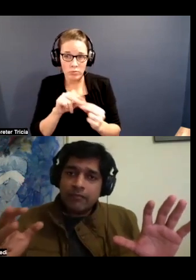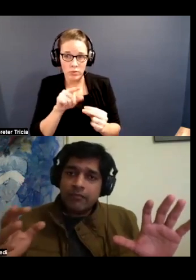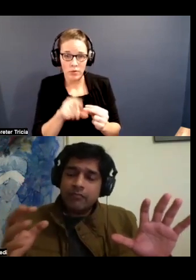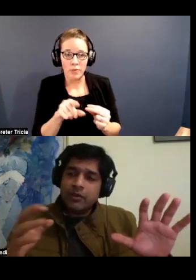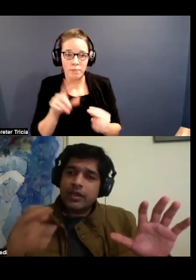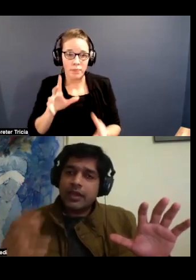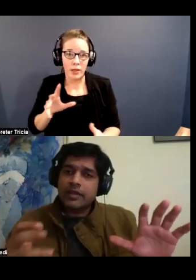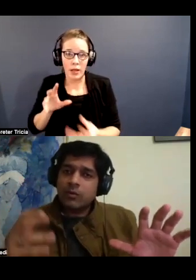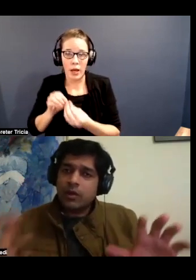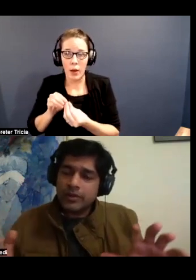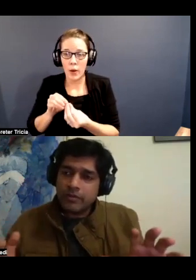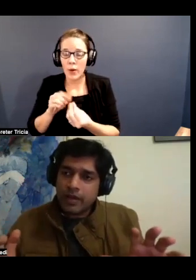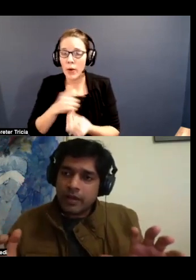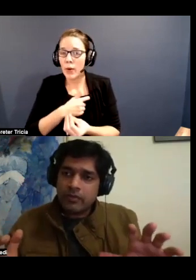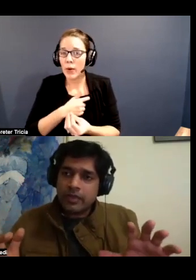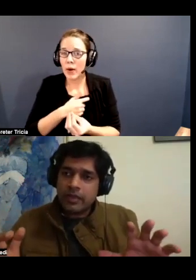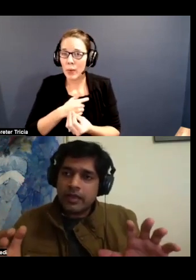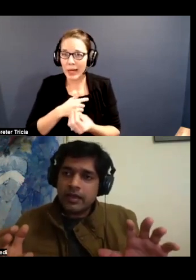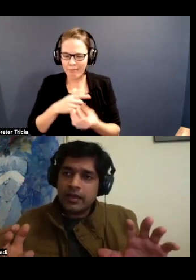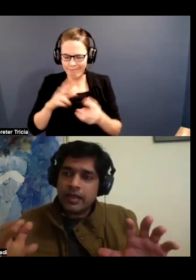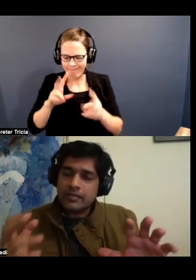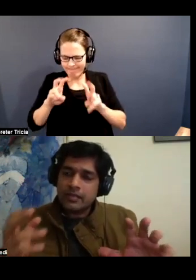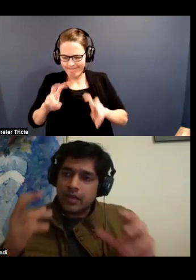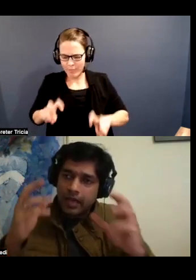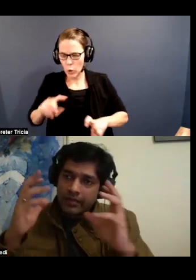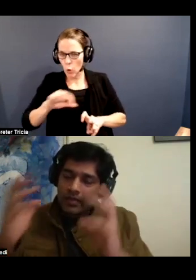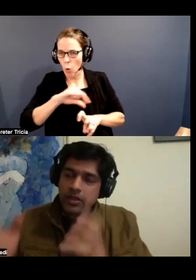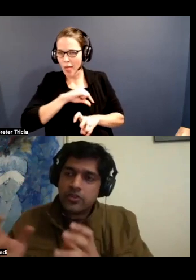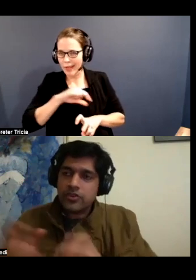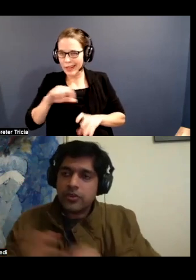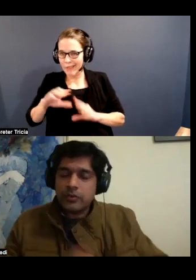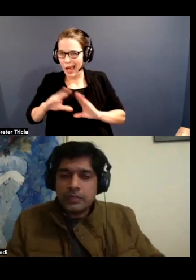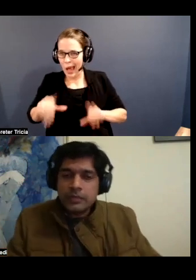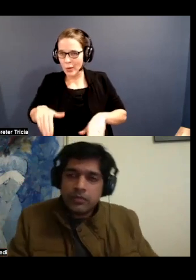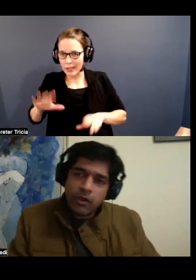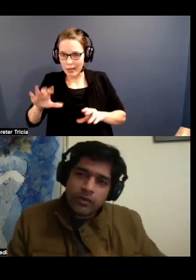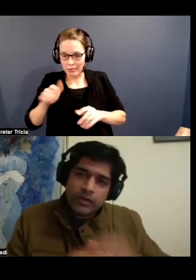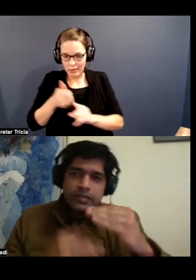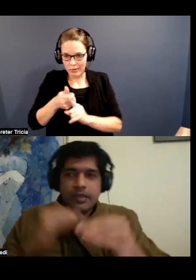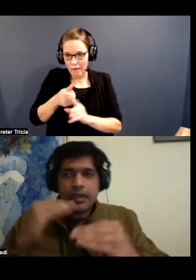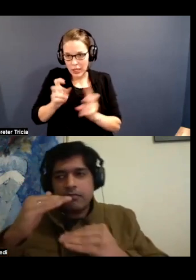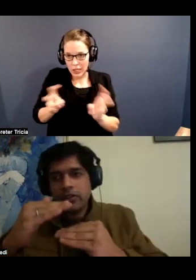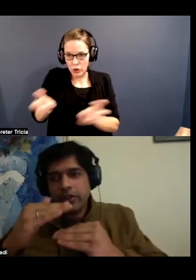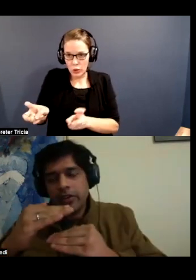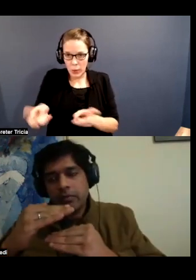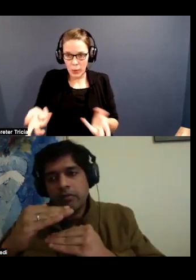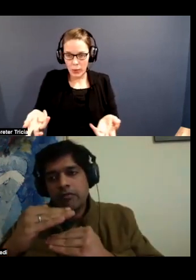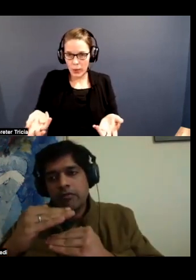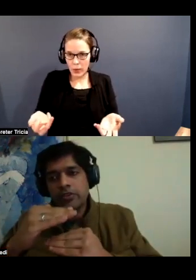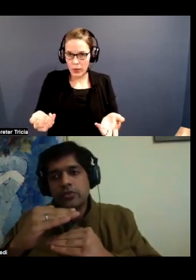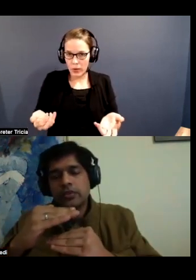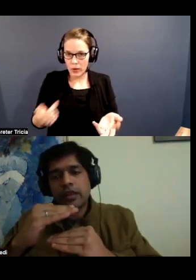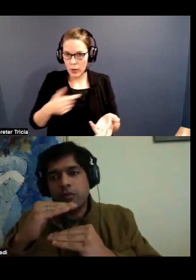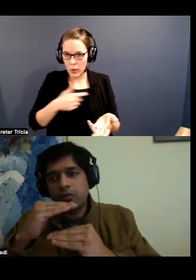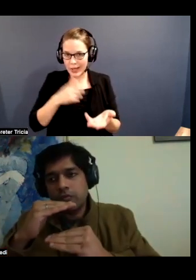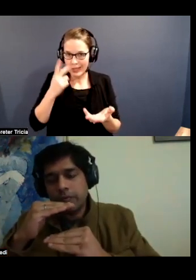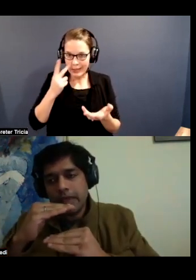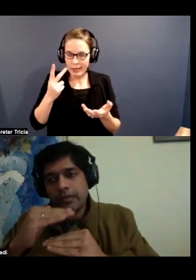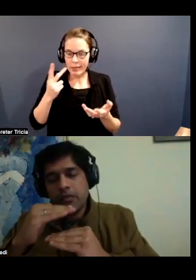Then we look at quality of housing as a issue. If you already see kind of layering of issues that are both makes